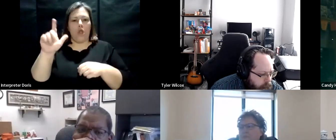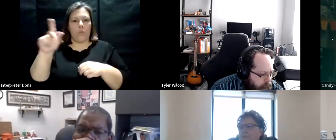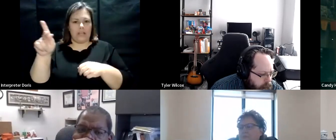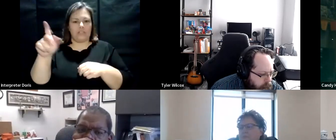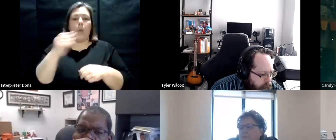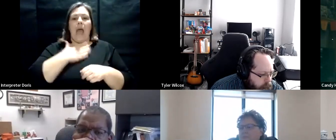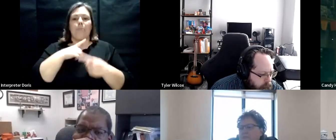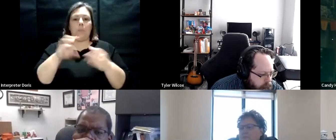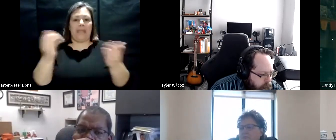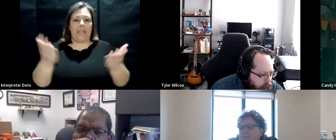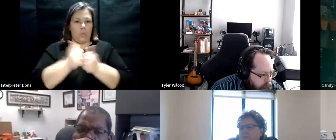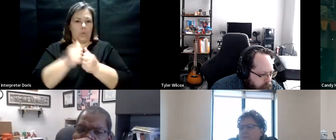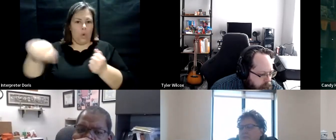And a black top and I valentine's direction and a and a sign in back.